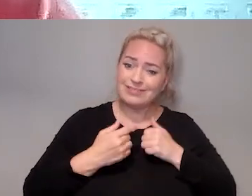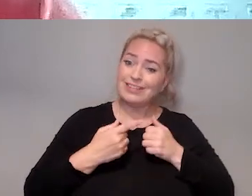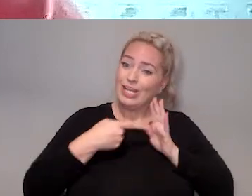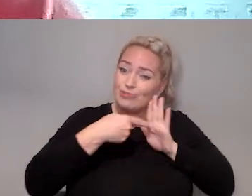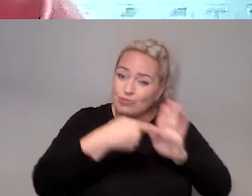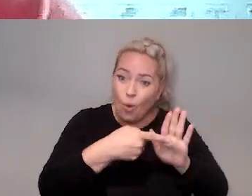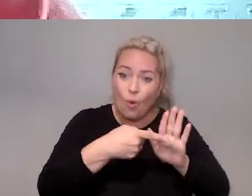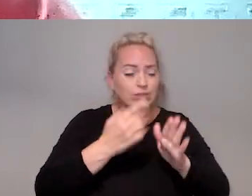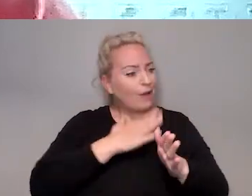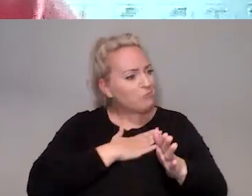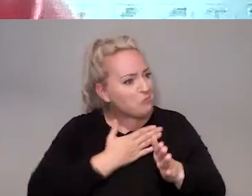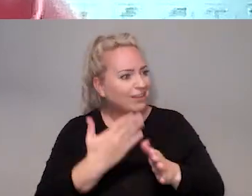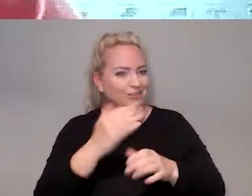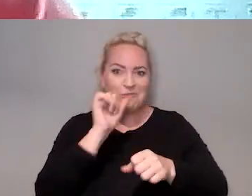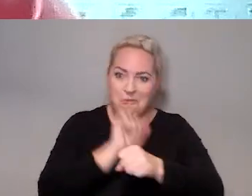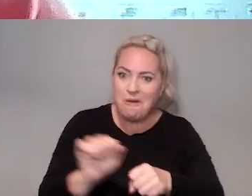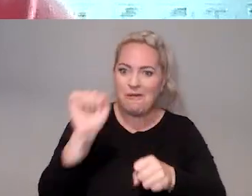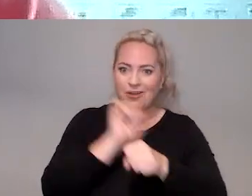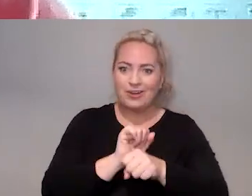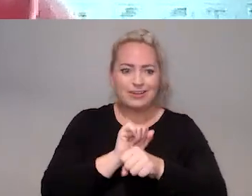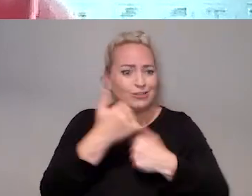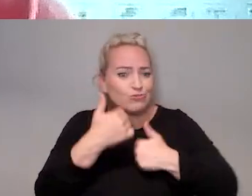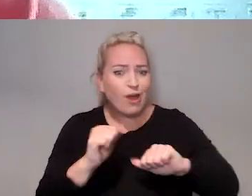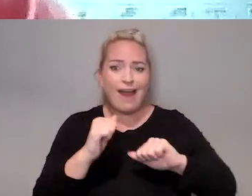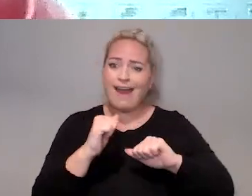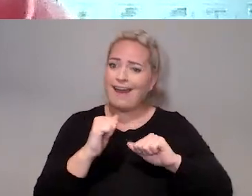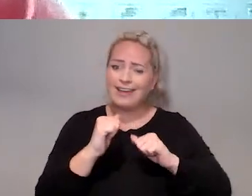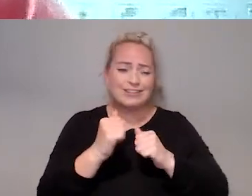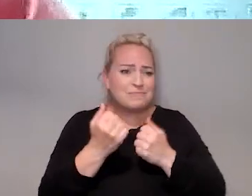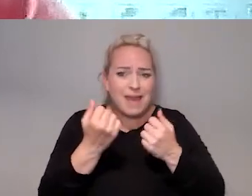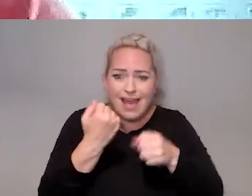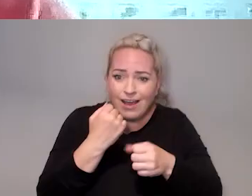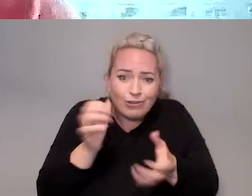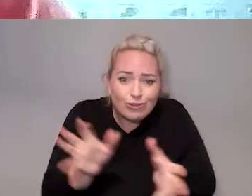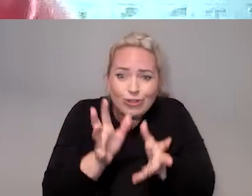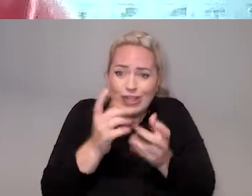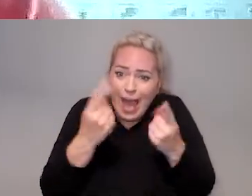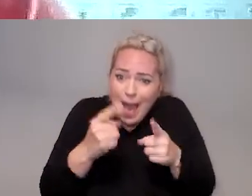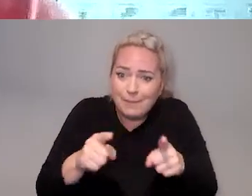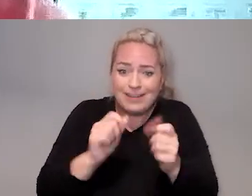you're willing to work you know to try and make the things happen that they want and I think that